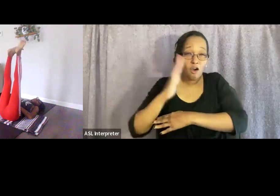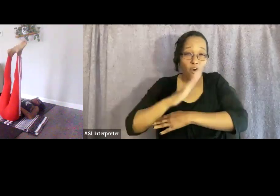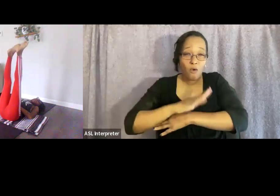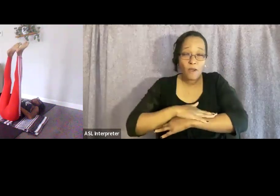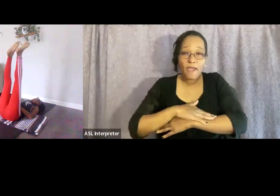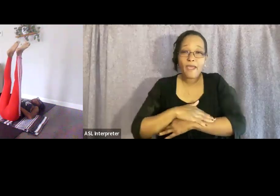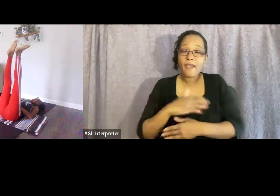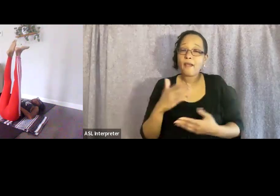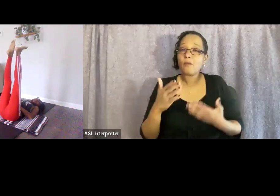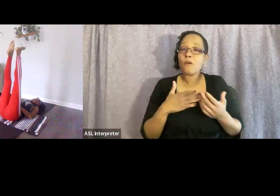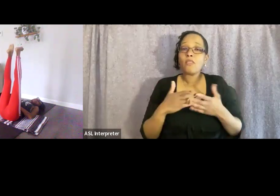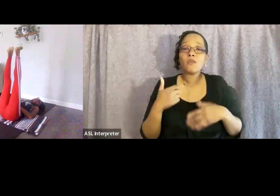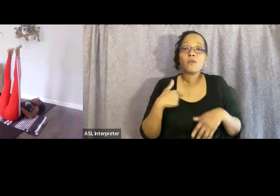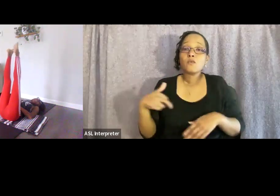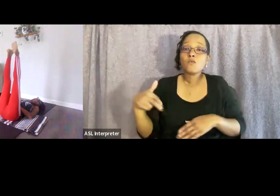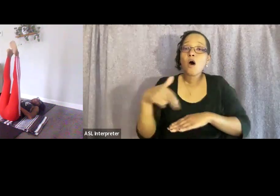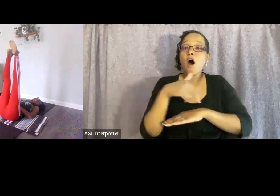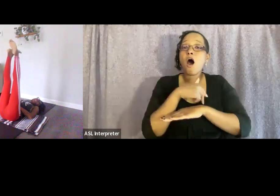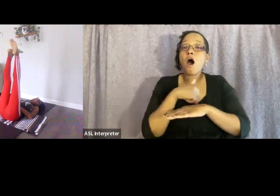whether we're walking or sitting.